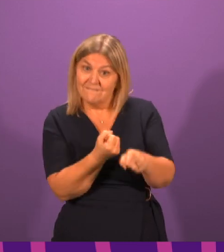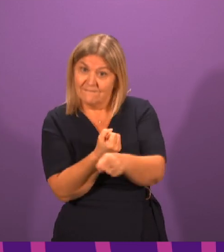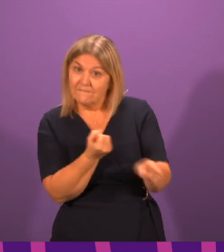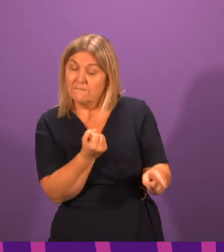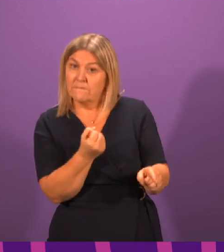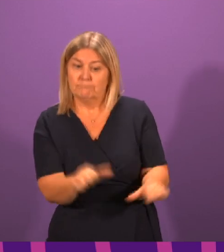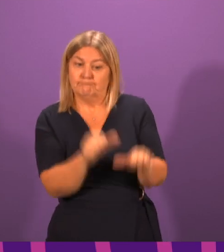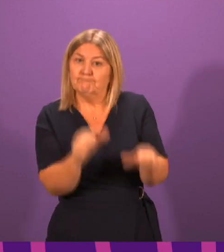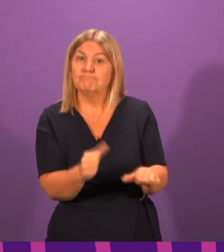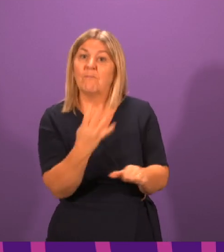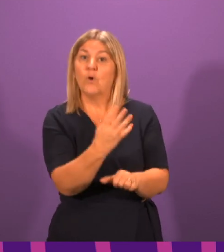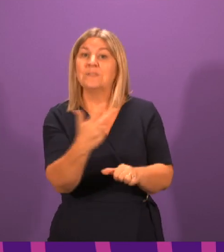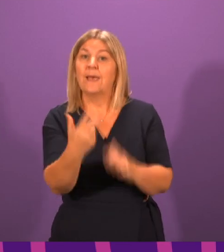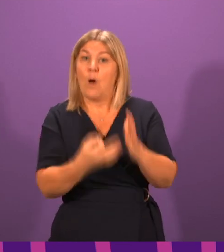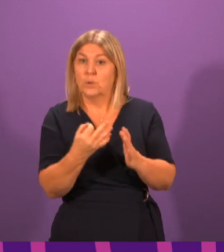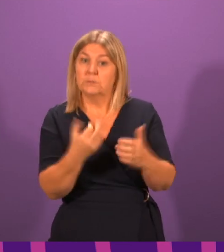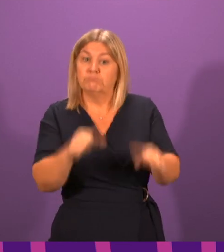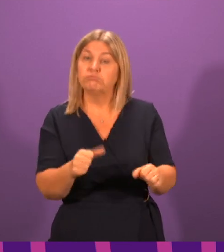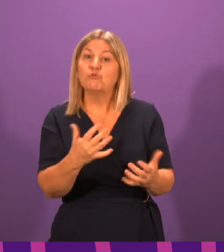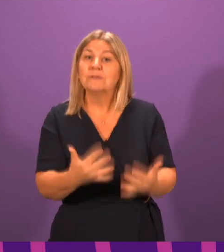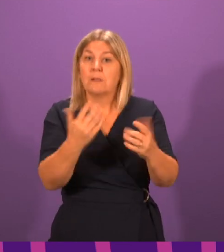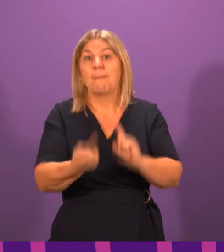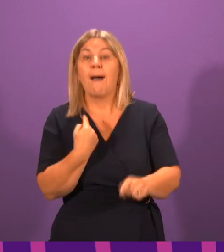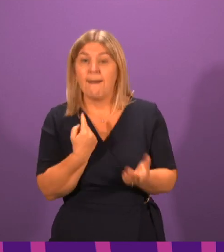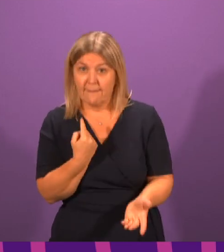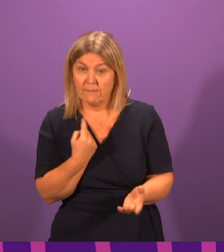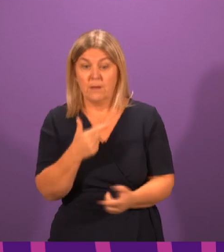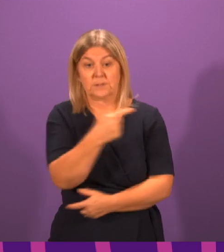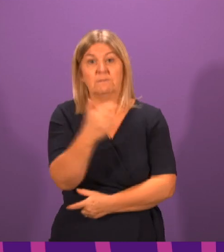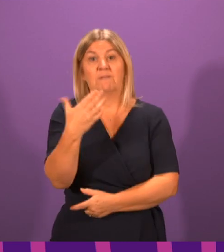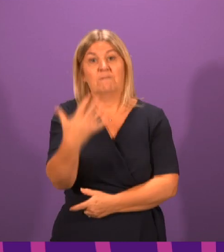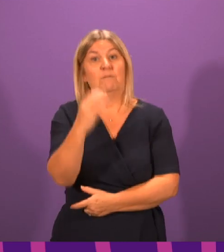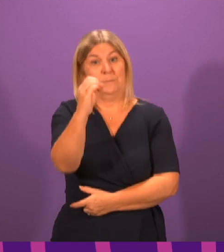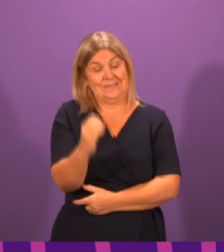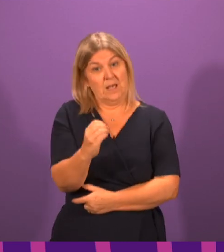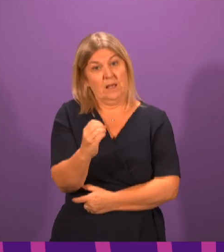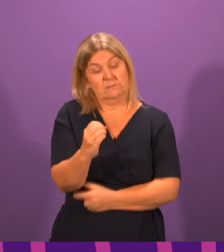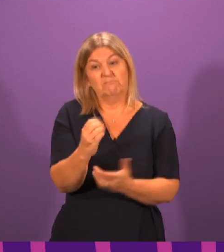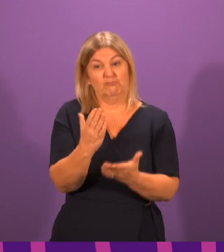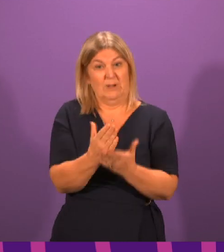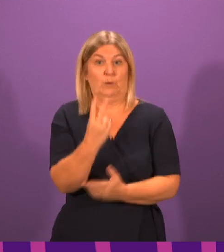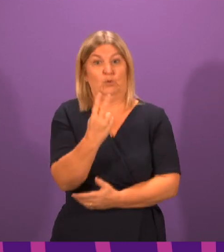completed within 48 hours, and 75 per cent of that number were completed within 24 hours. It